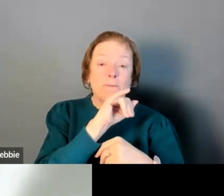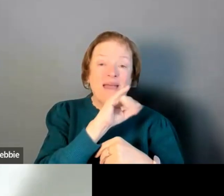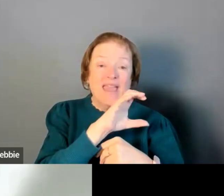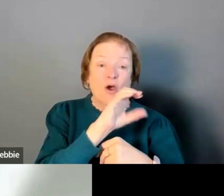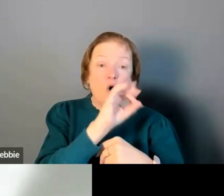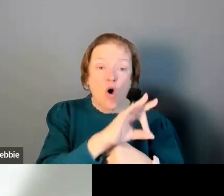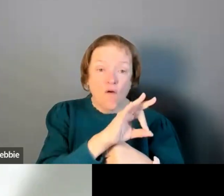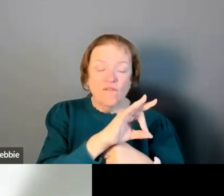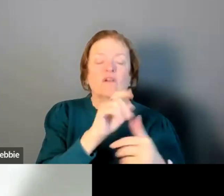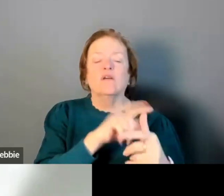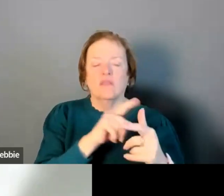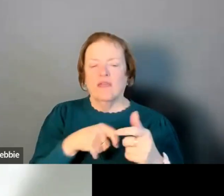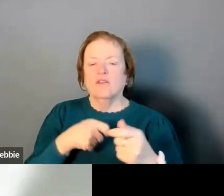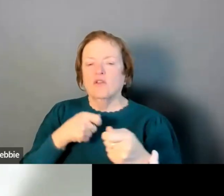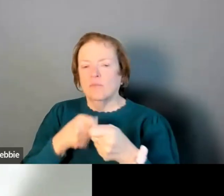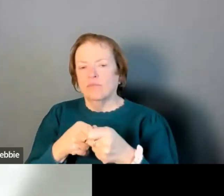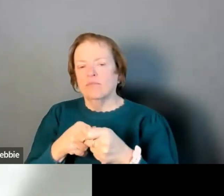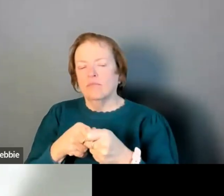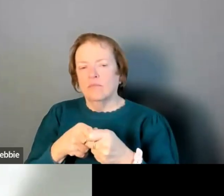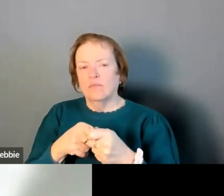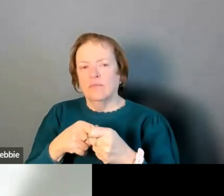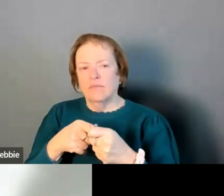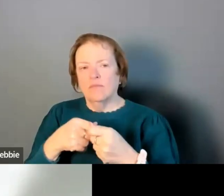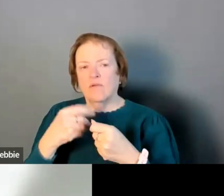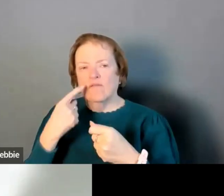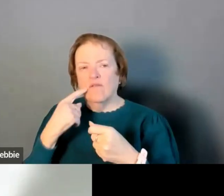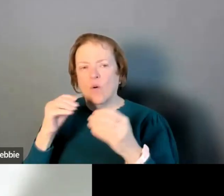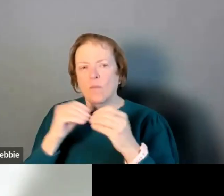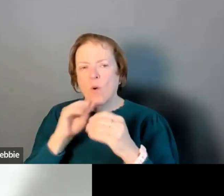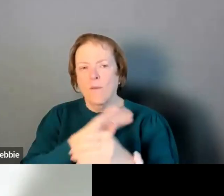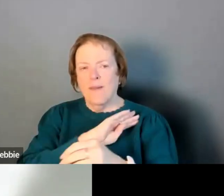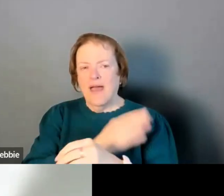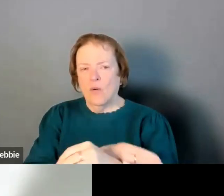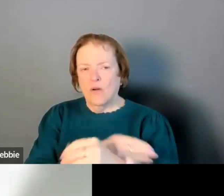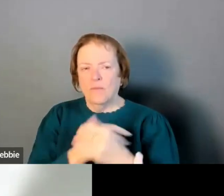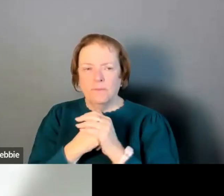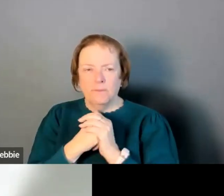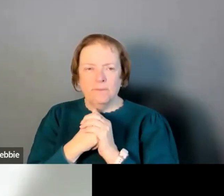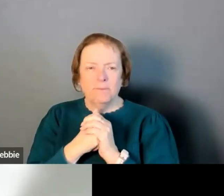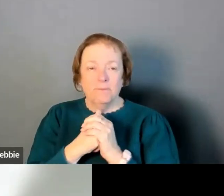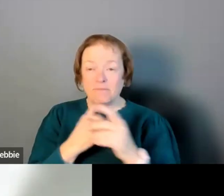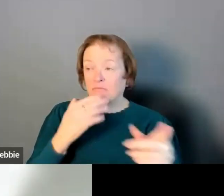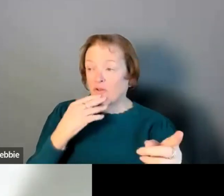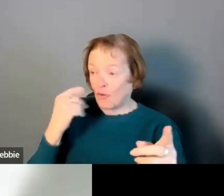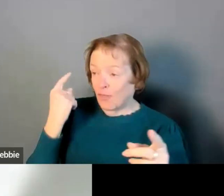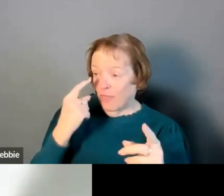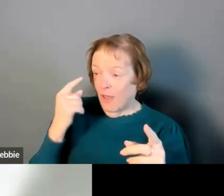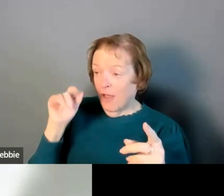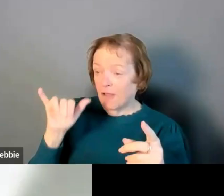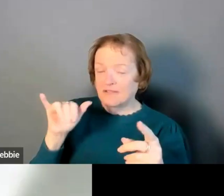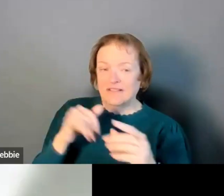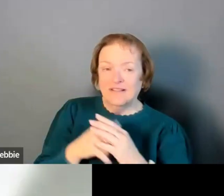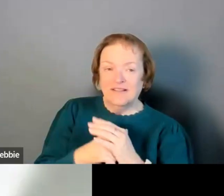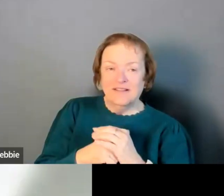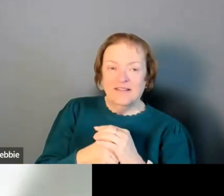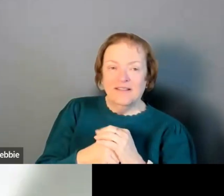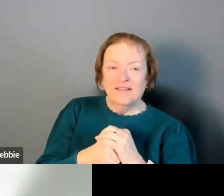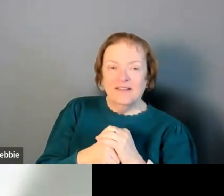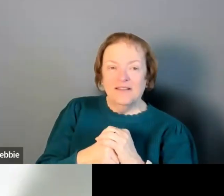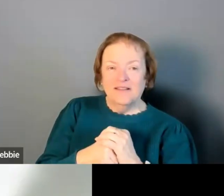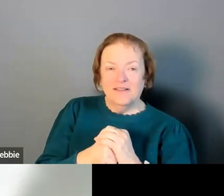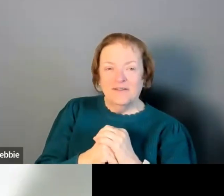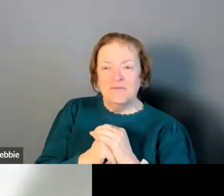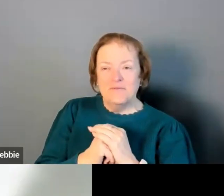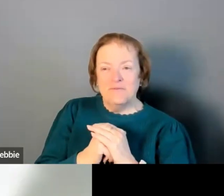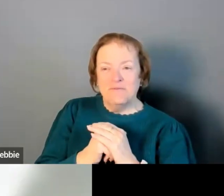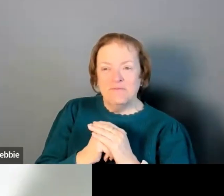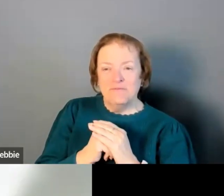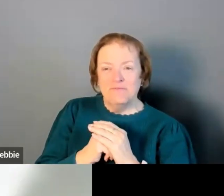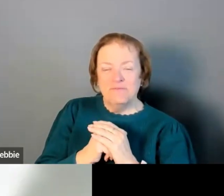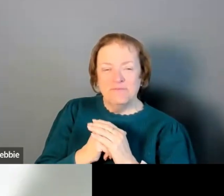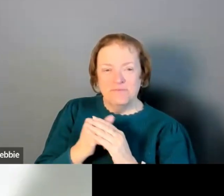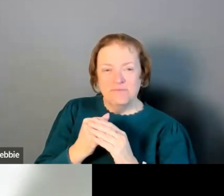Oh, good. Good, good thoughts. Oh, man. Technology's so fun. Okay, next